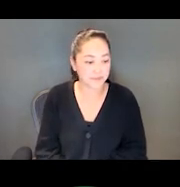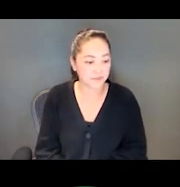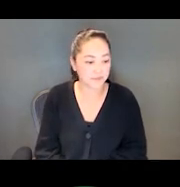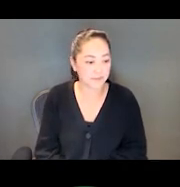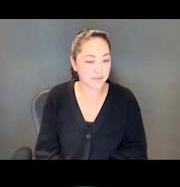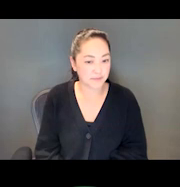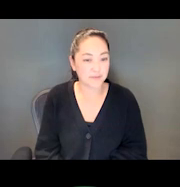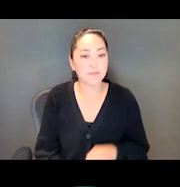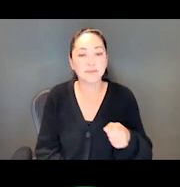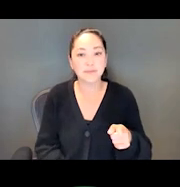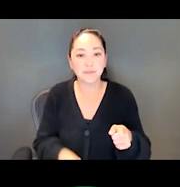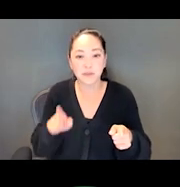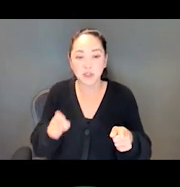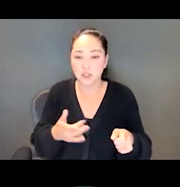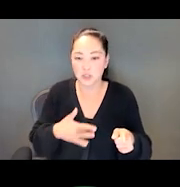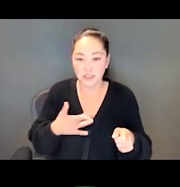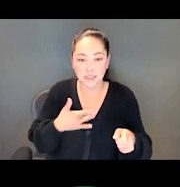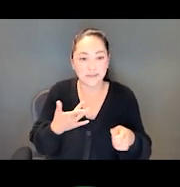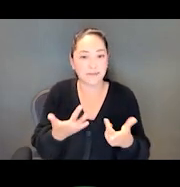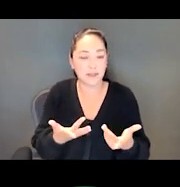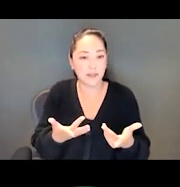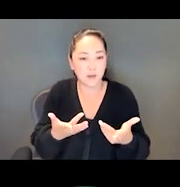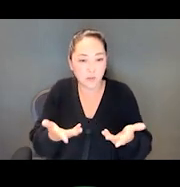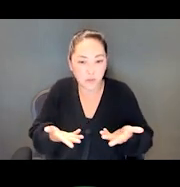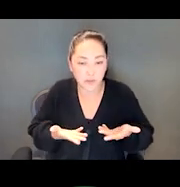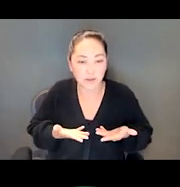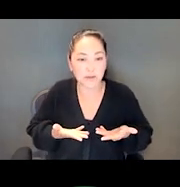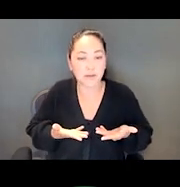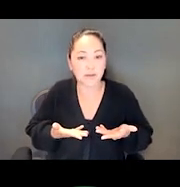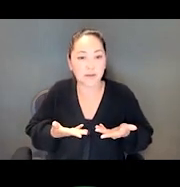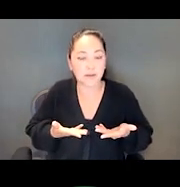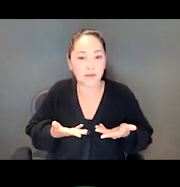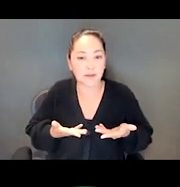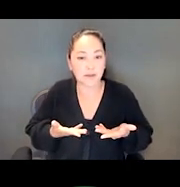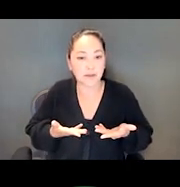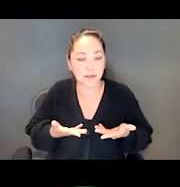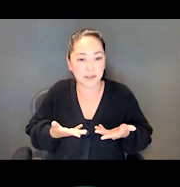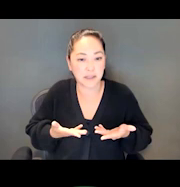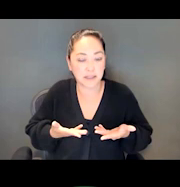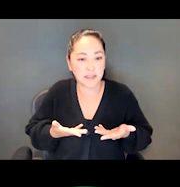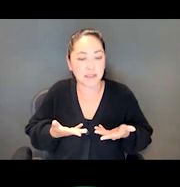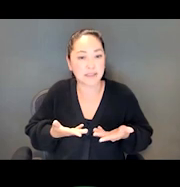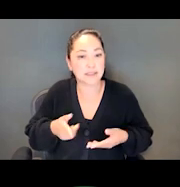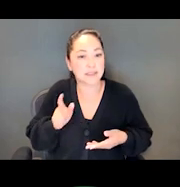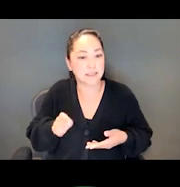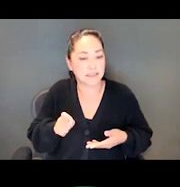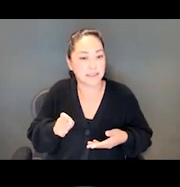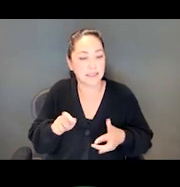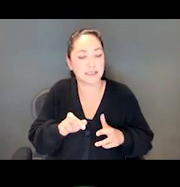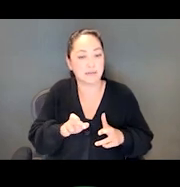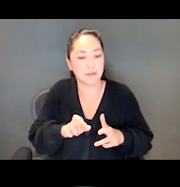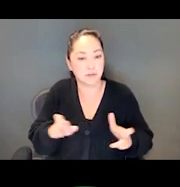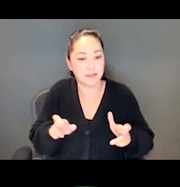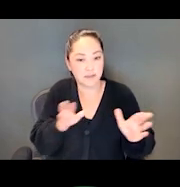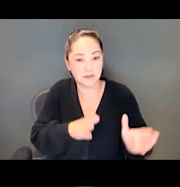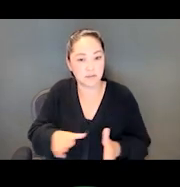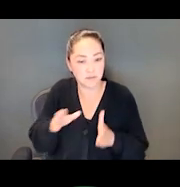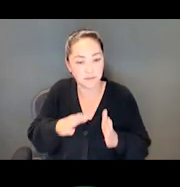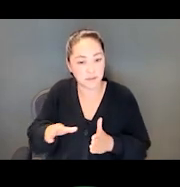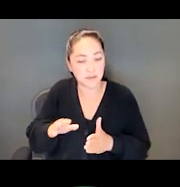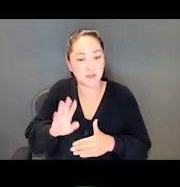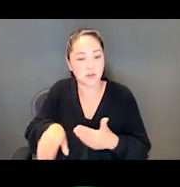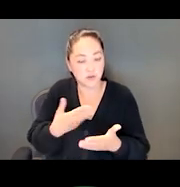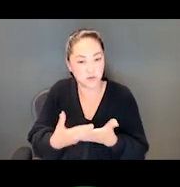I have to be able to prepare your stay.